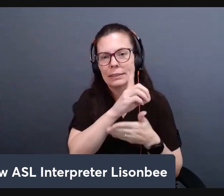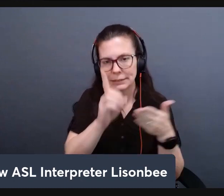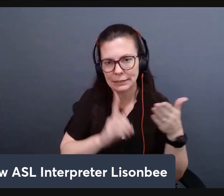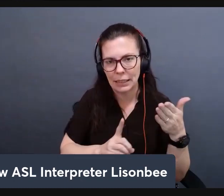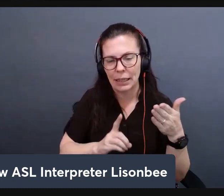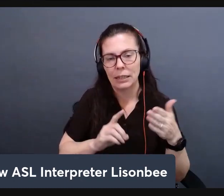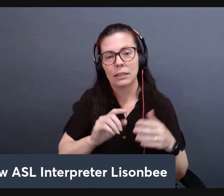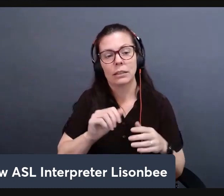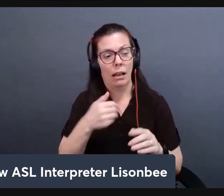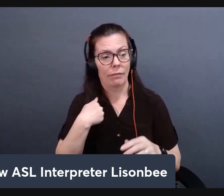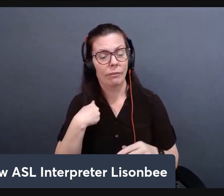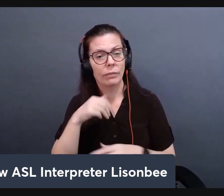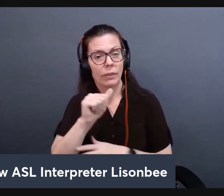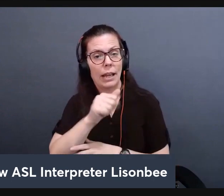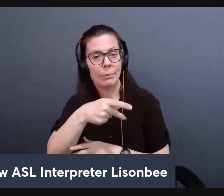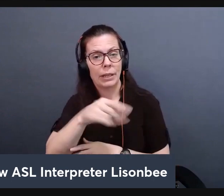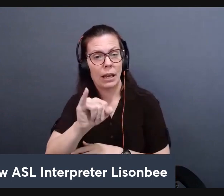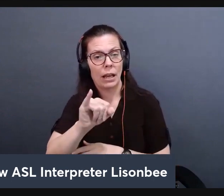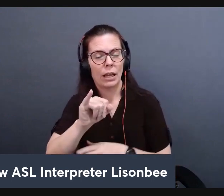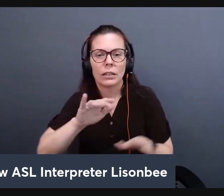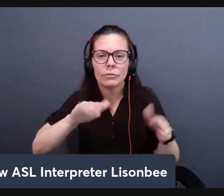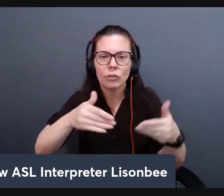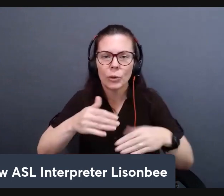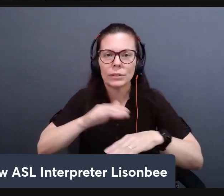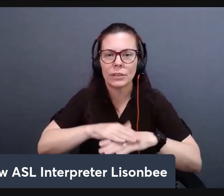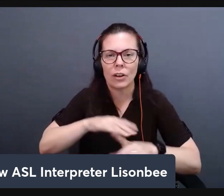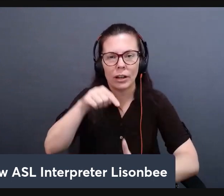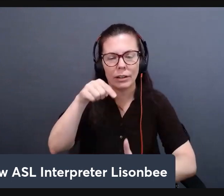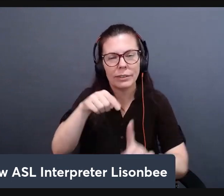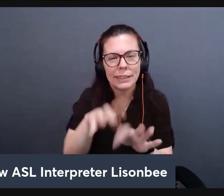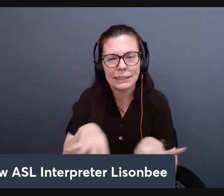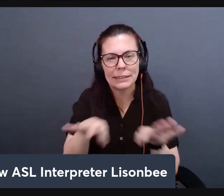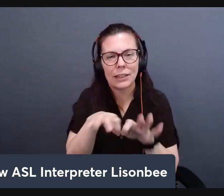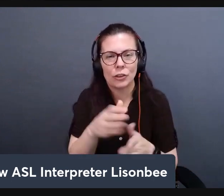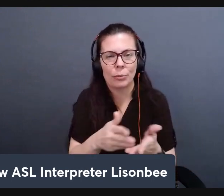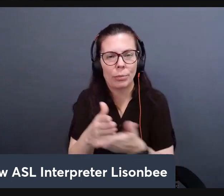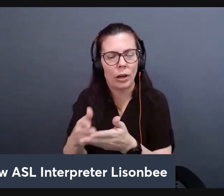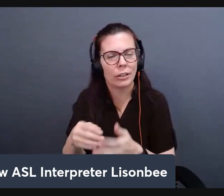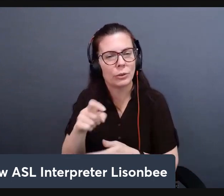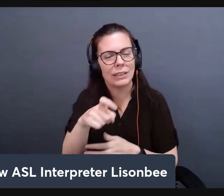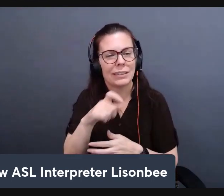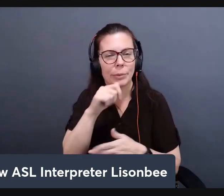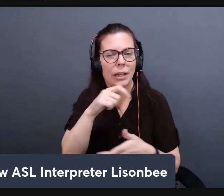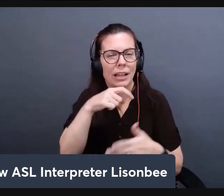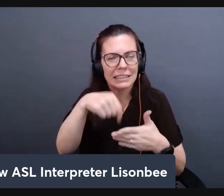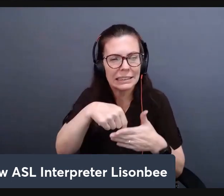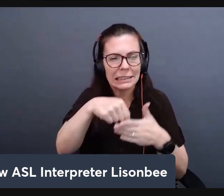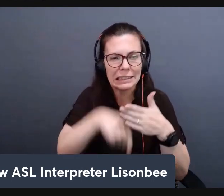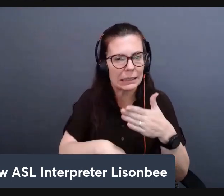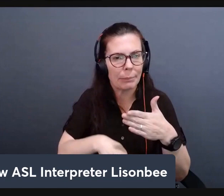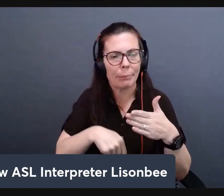which is focused on the essentials of what you need without getting too deep into the networking